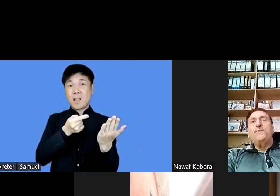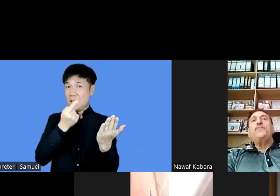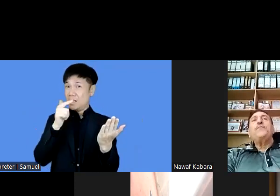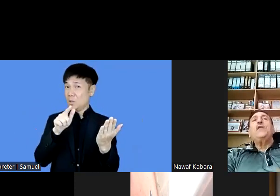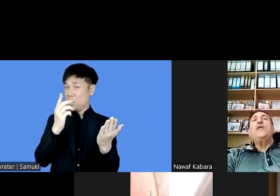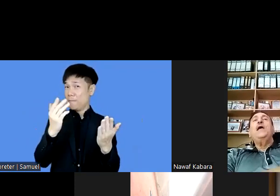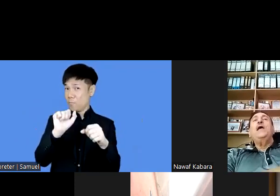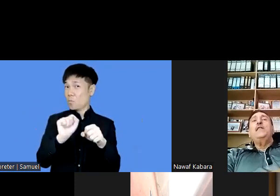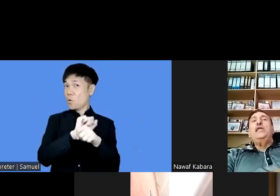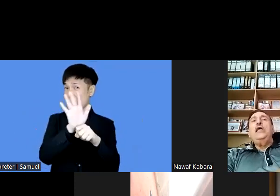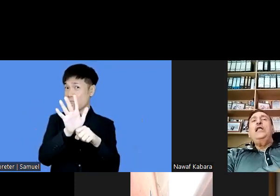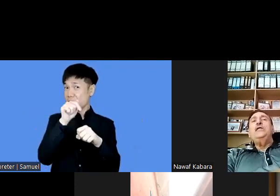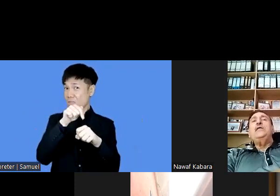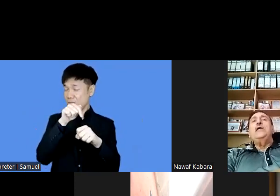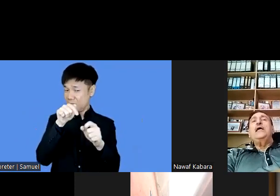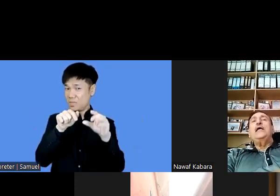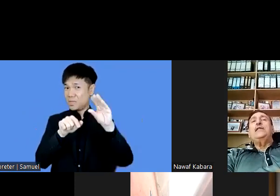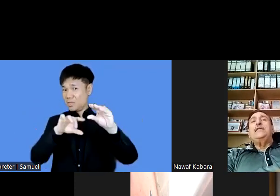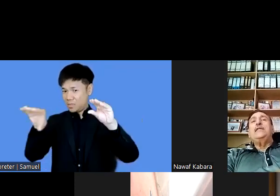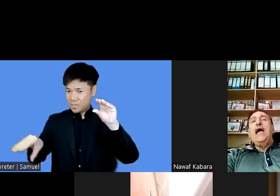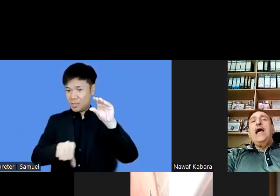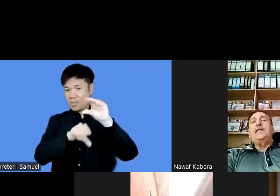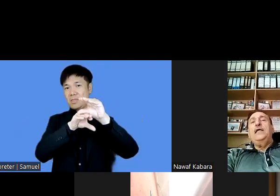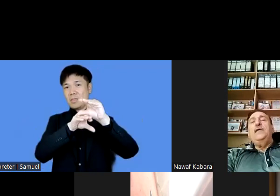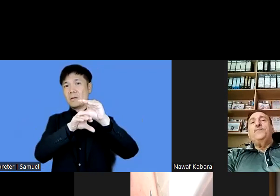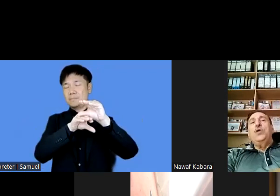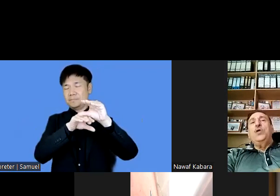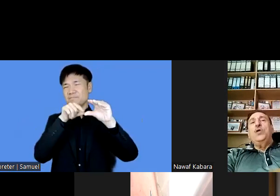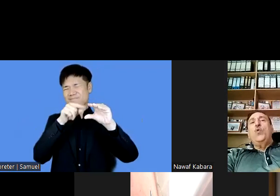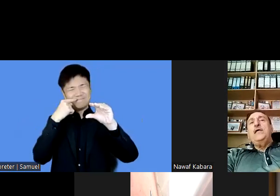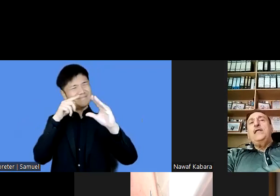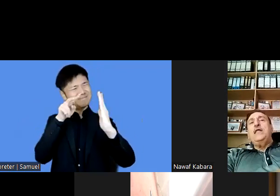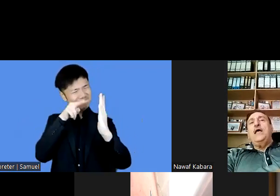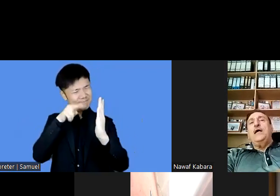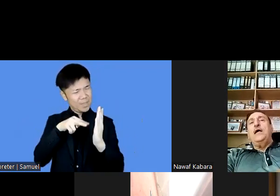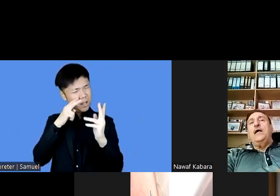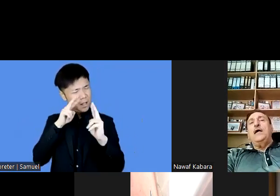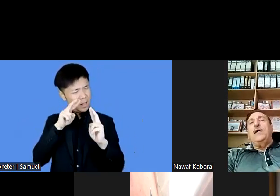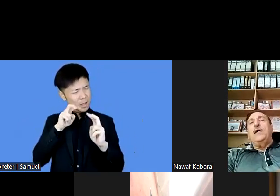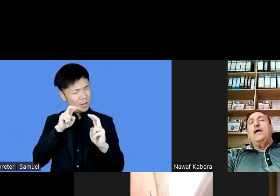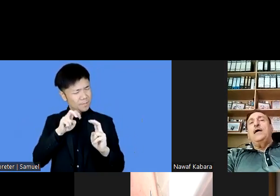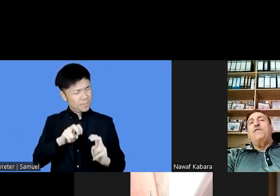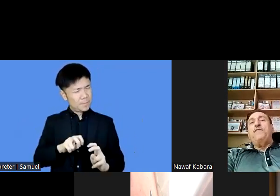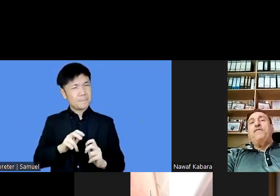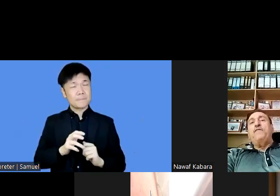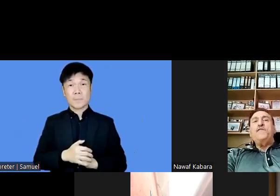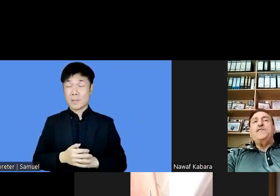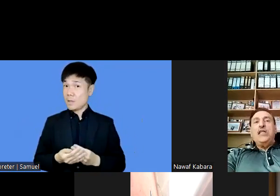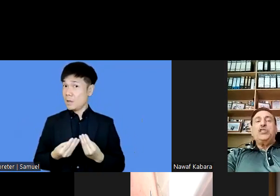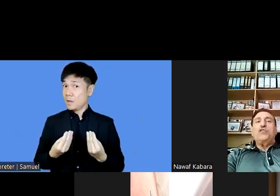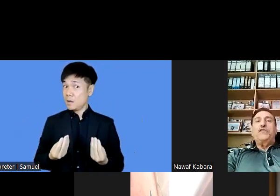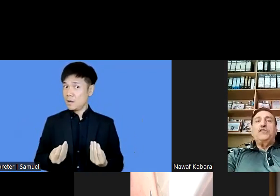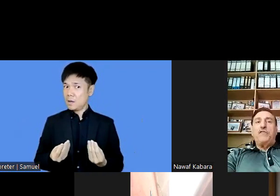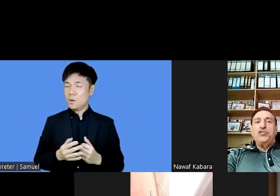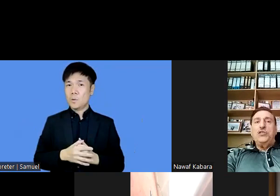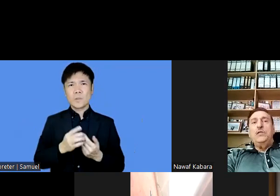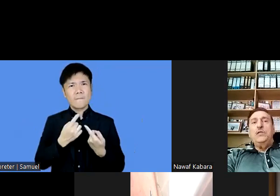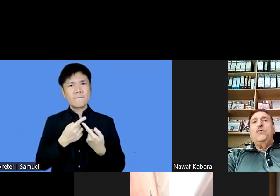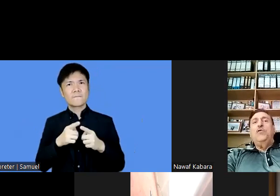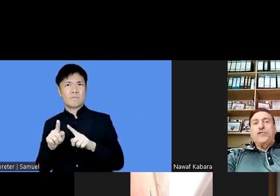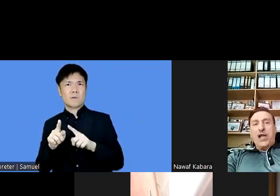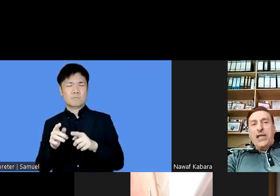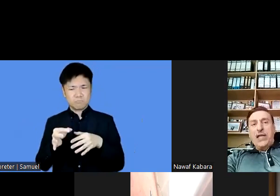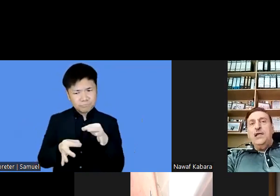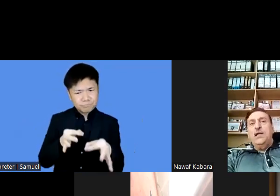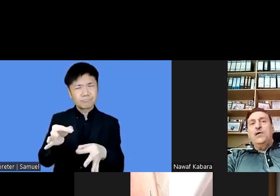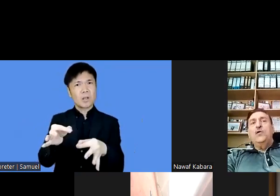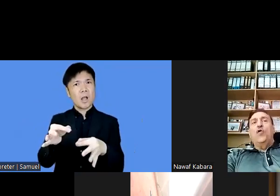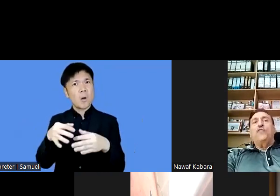disaster and deal directly with effective strategies of intervention of training, of